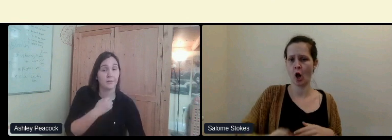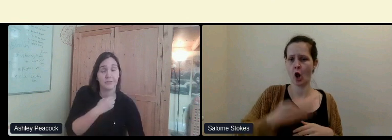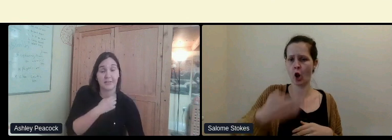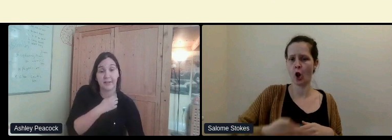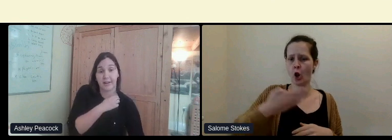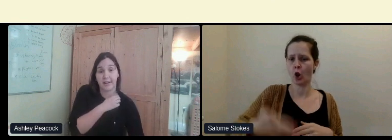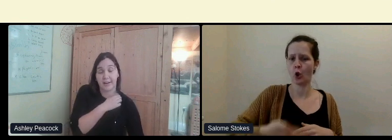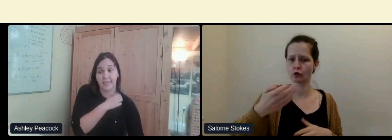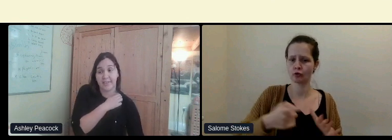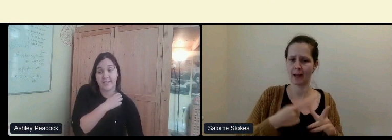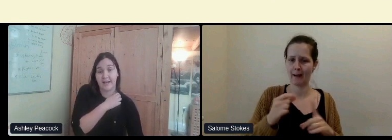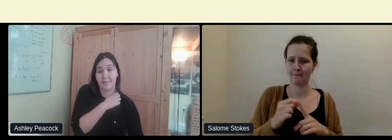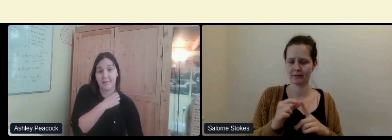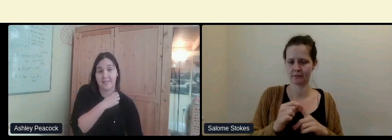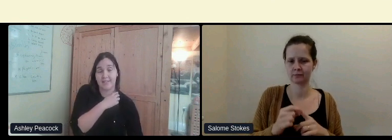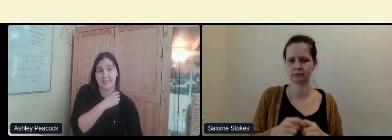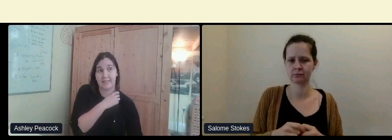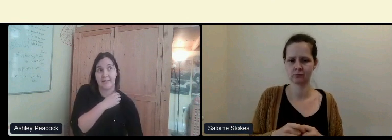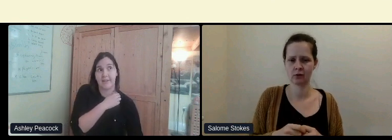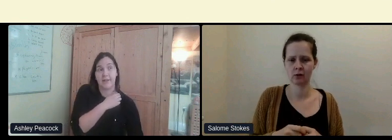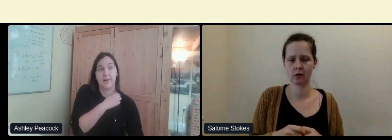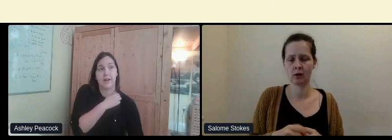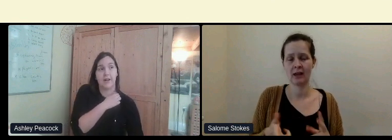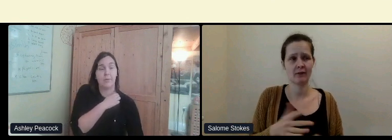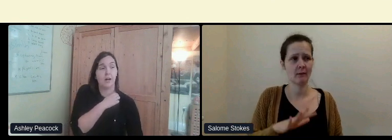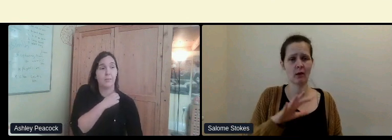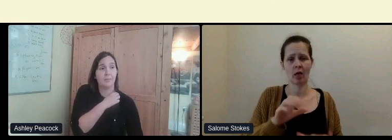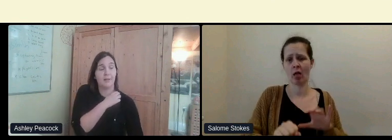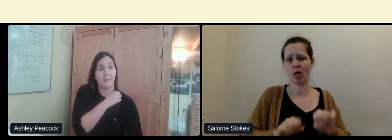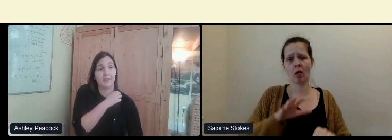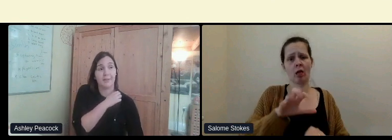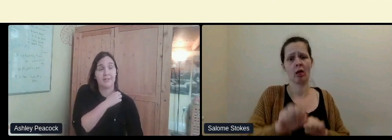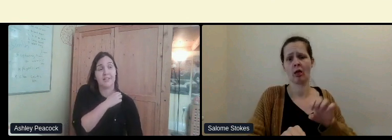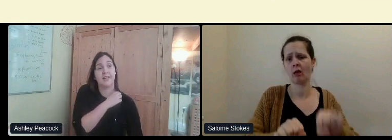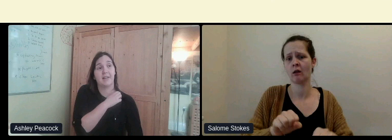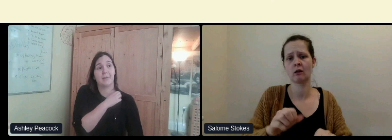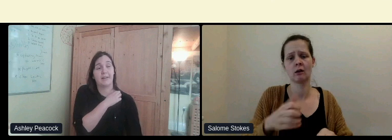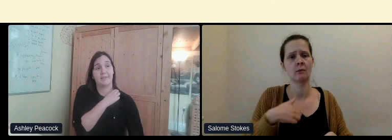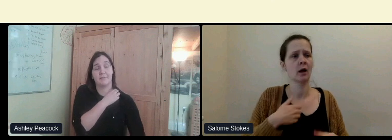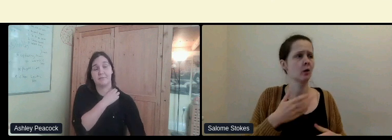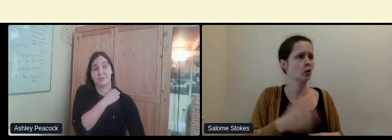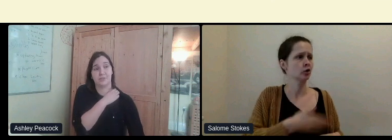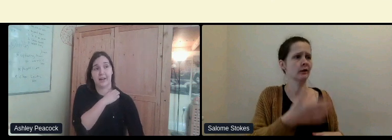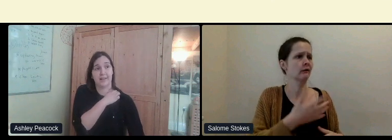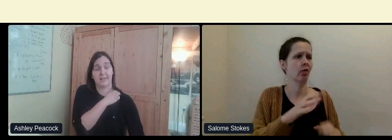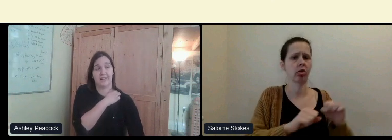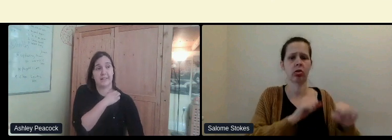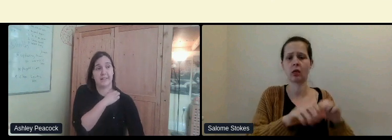my laundry, this app basically will come pick up my clothes, take it away, dry it clean it,